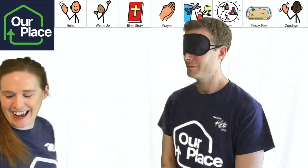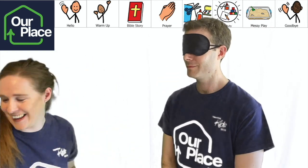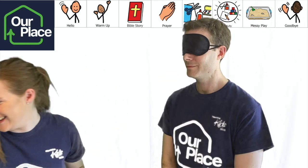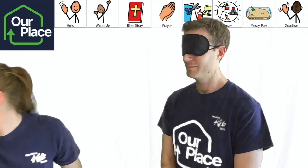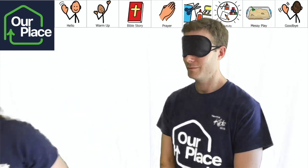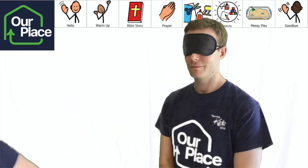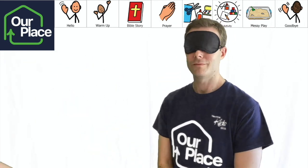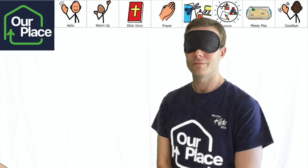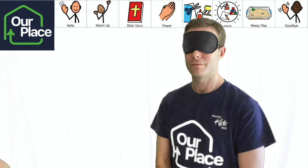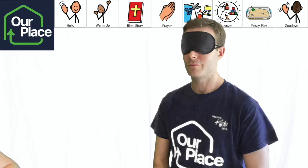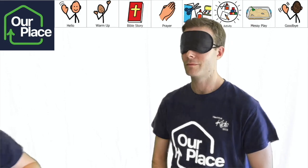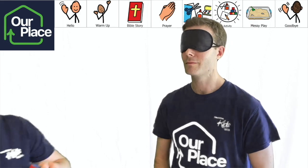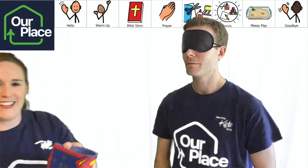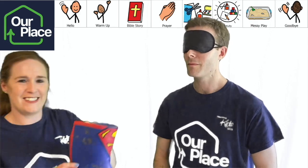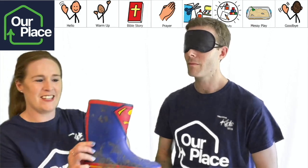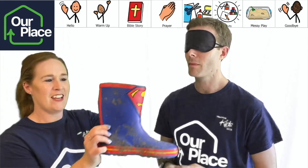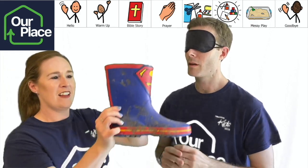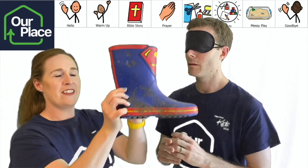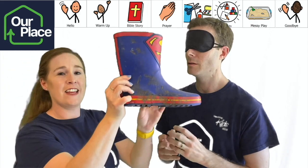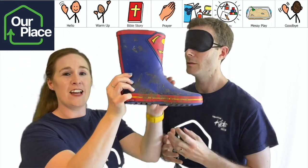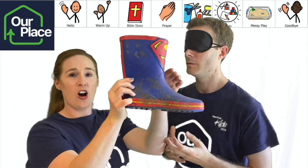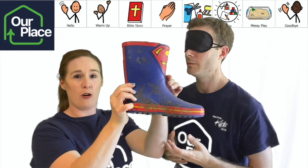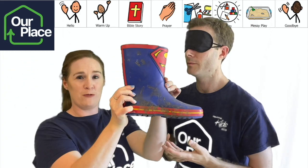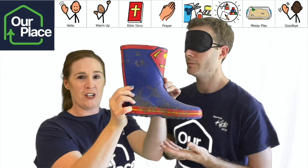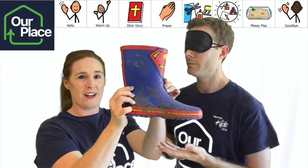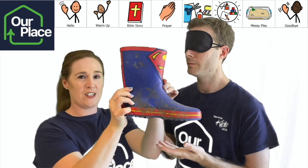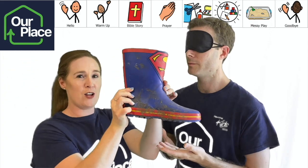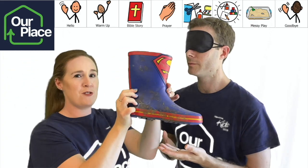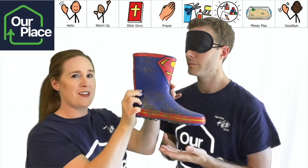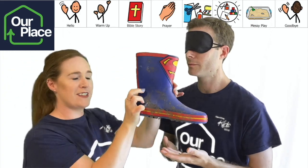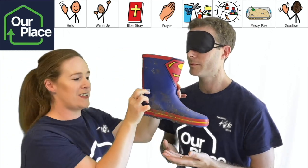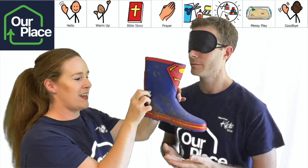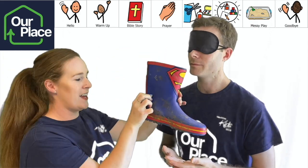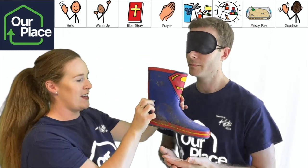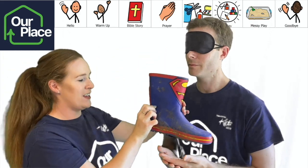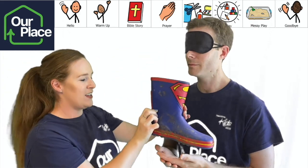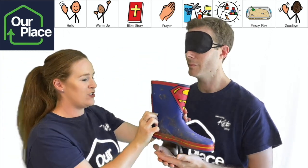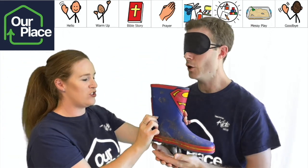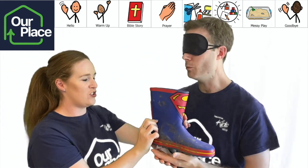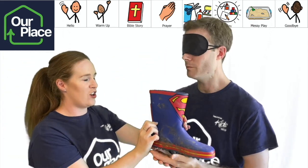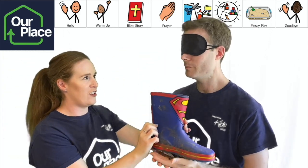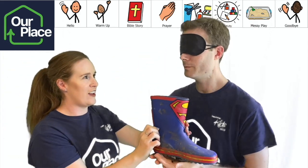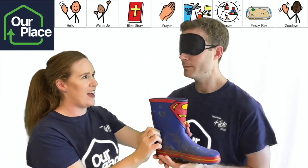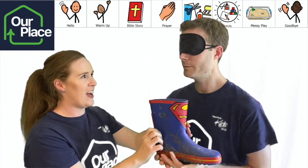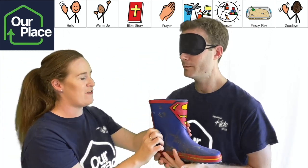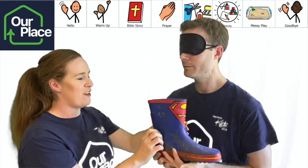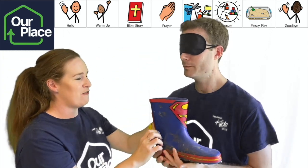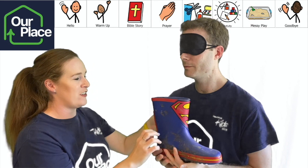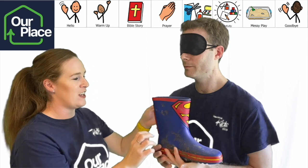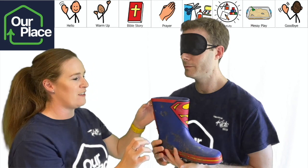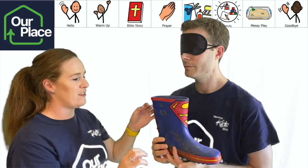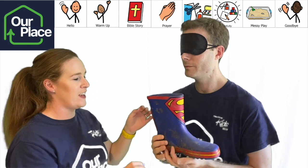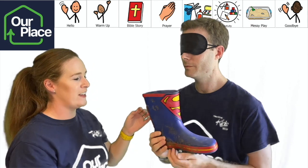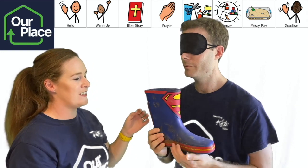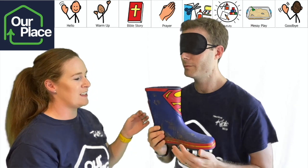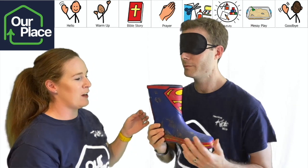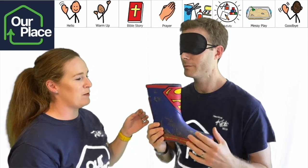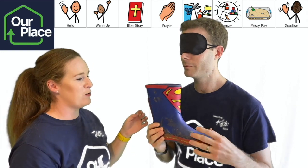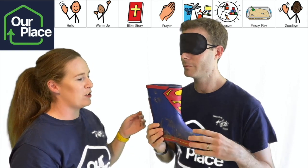here is the object hope you can see it John have a feel of this tell me what you